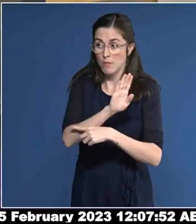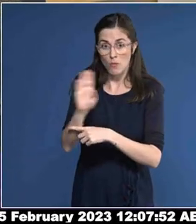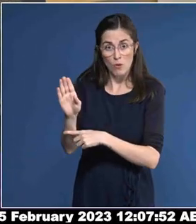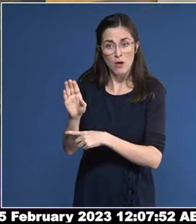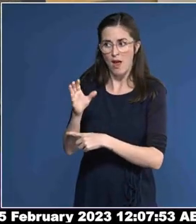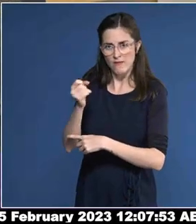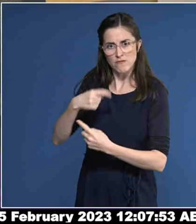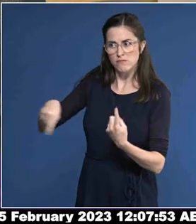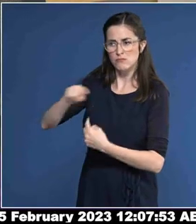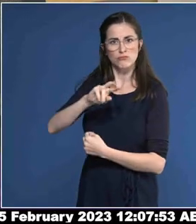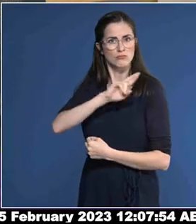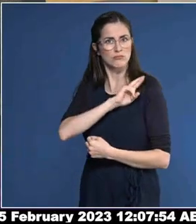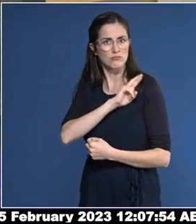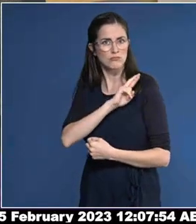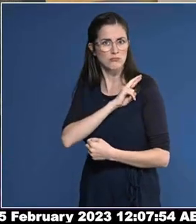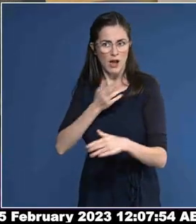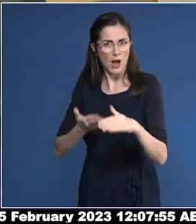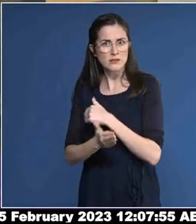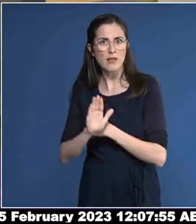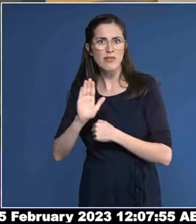the corporations laws and other associated laws.